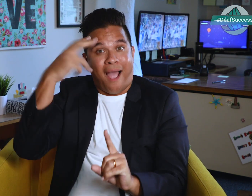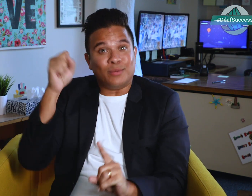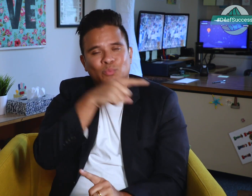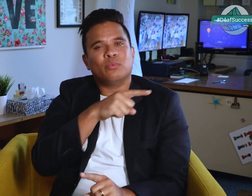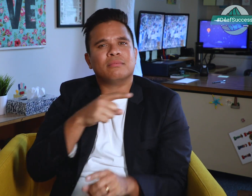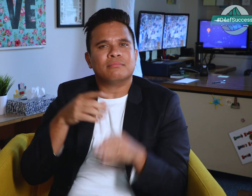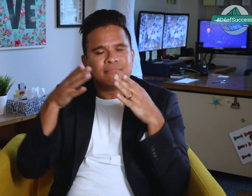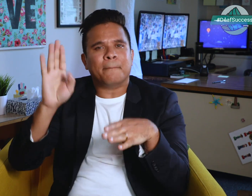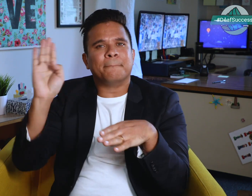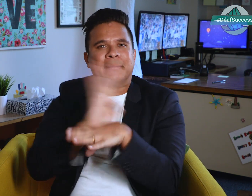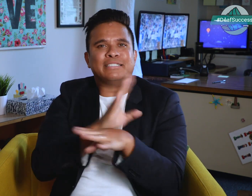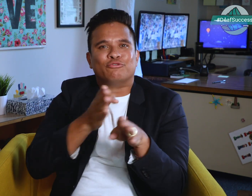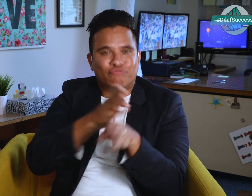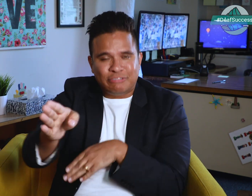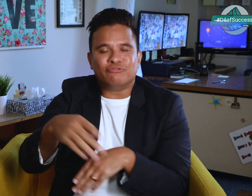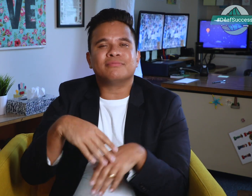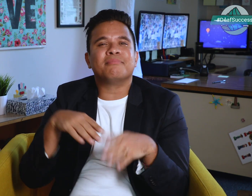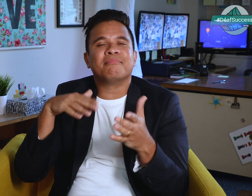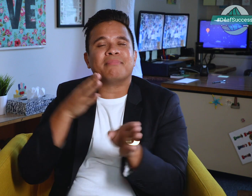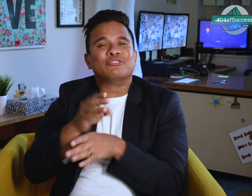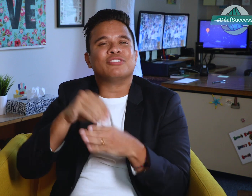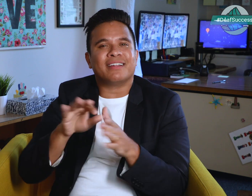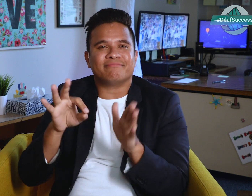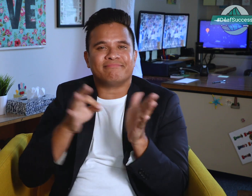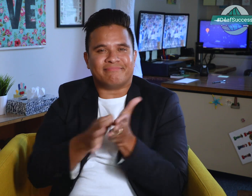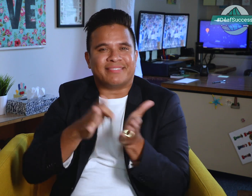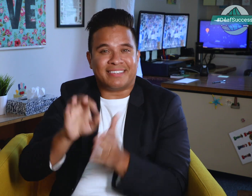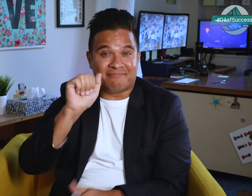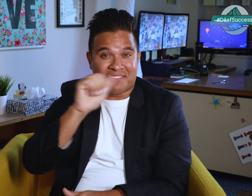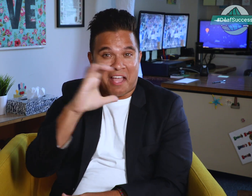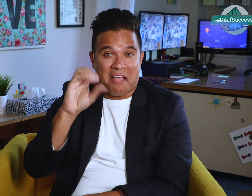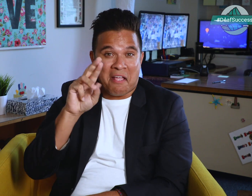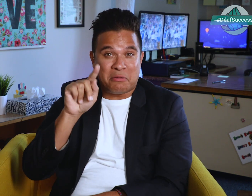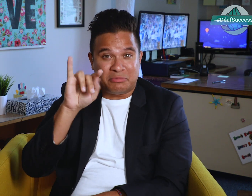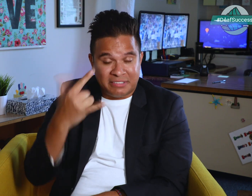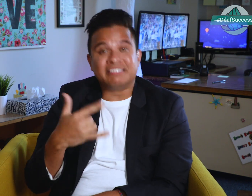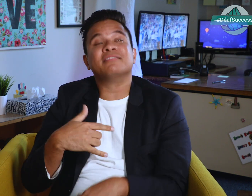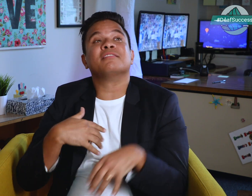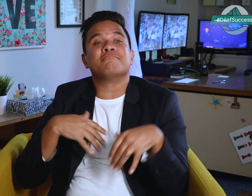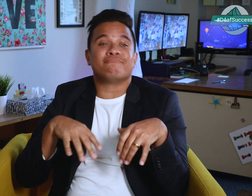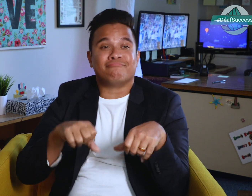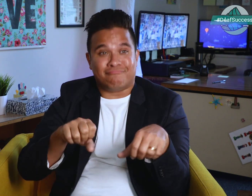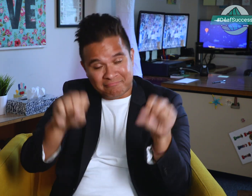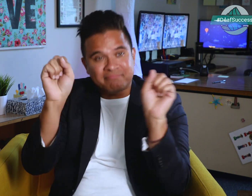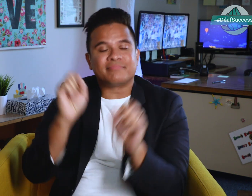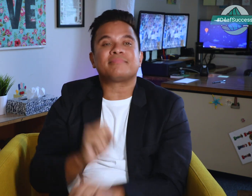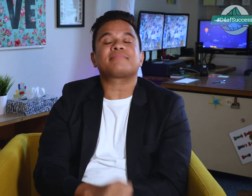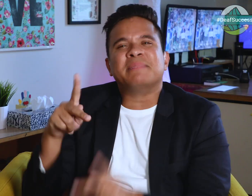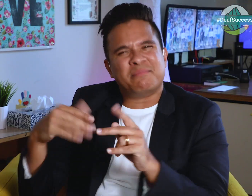While in high school, I worked toward a career in business. And I eventually decided to major in accounting.